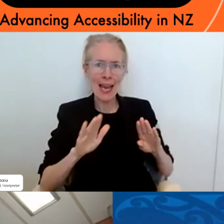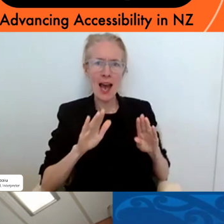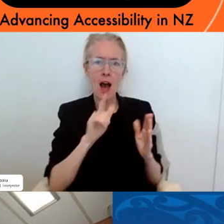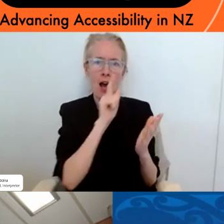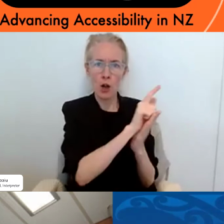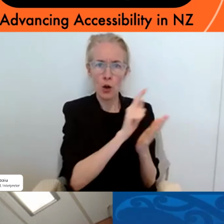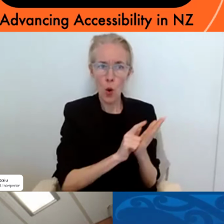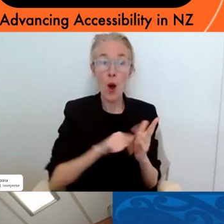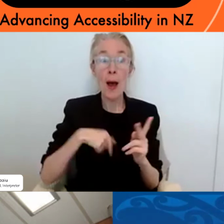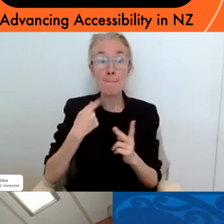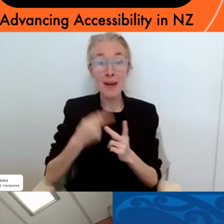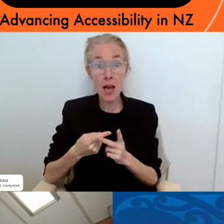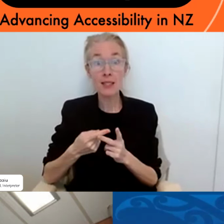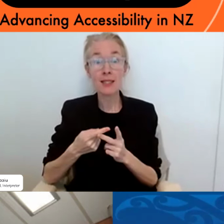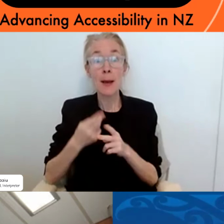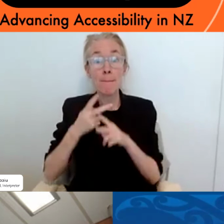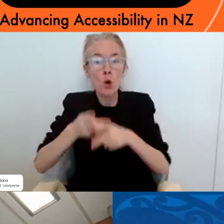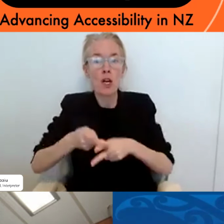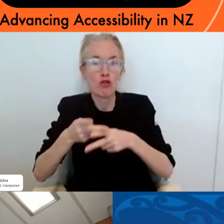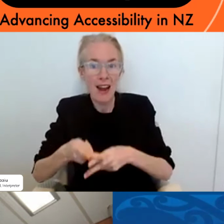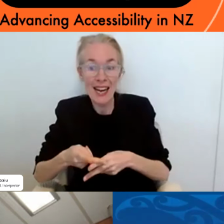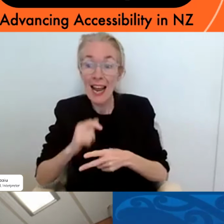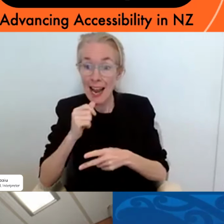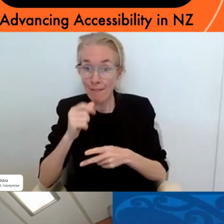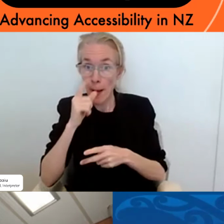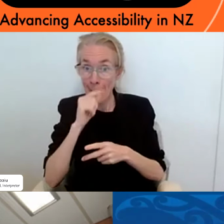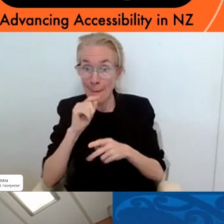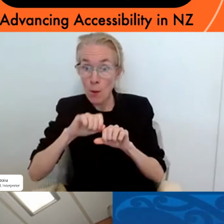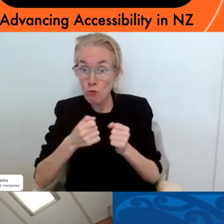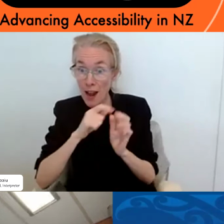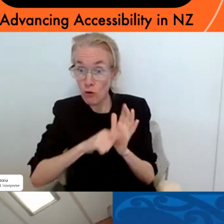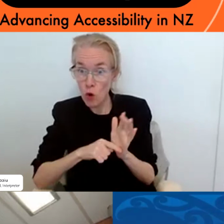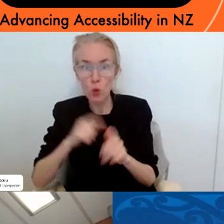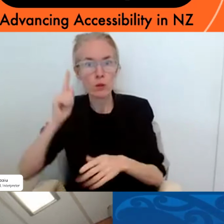So nobody wants really to go to the US system where people are